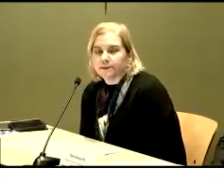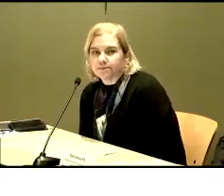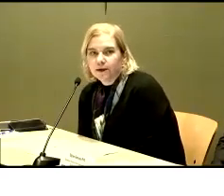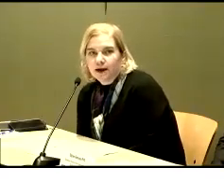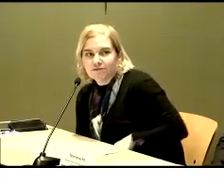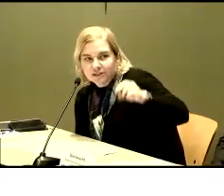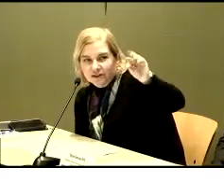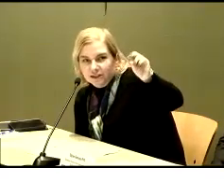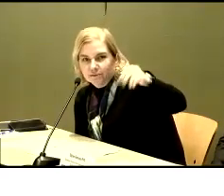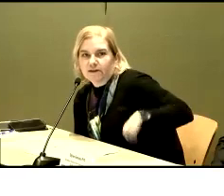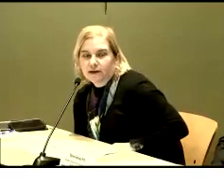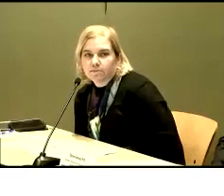I've just given a little bit of it.